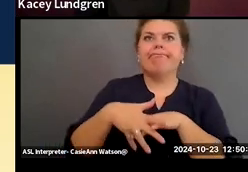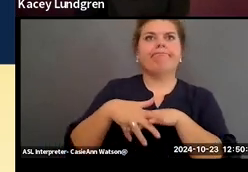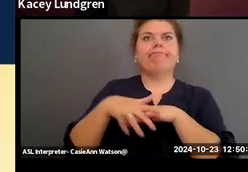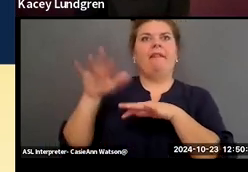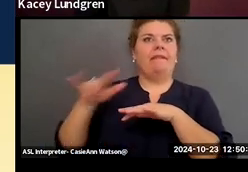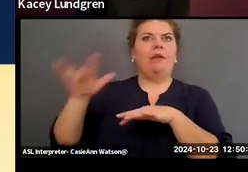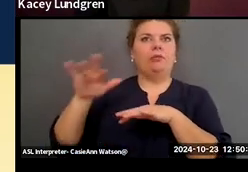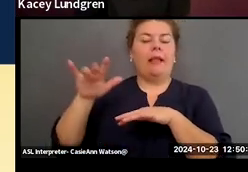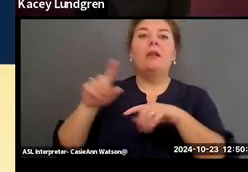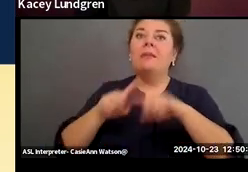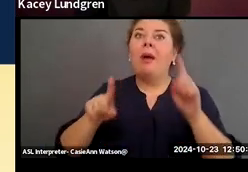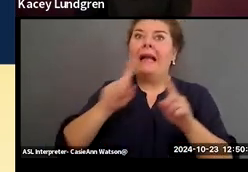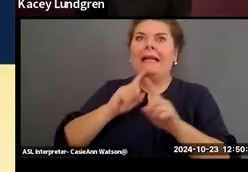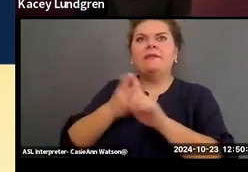but it is from the English influence.